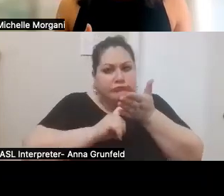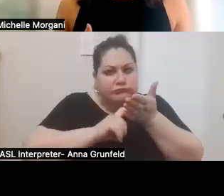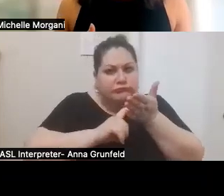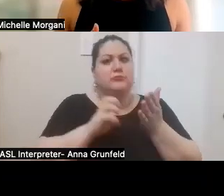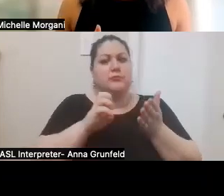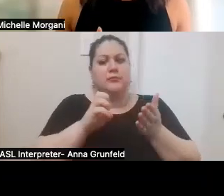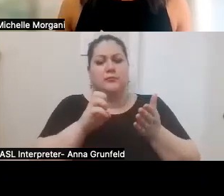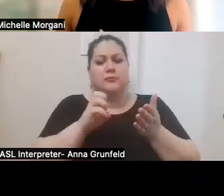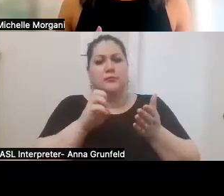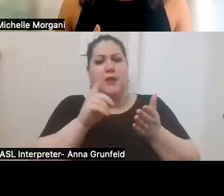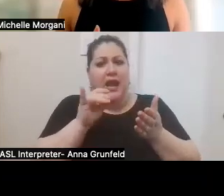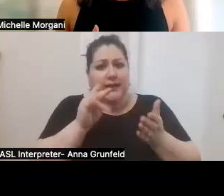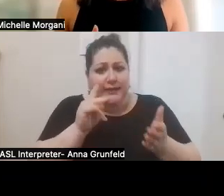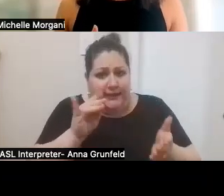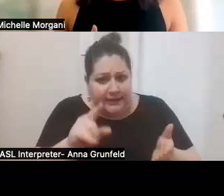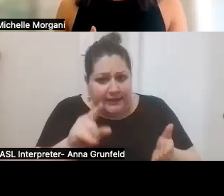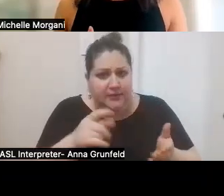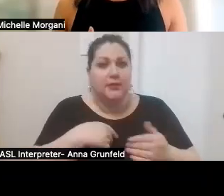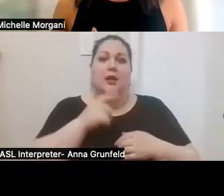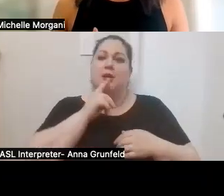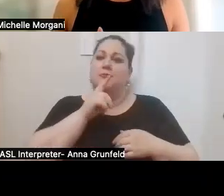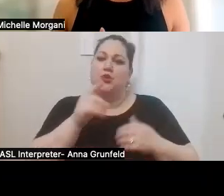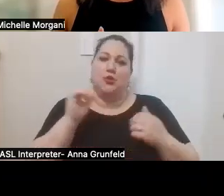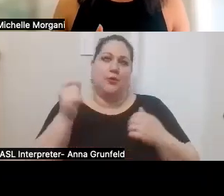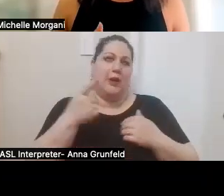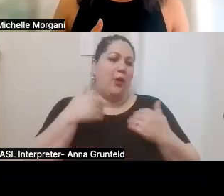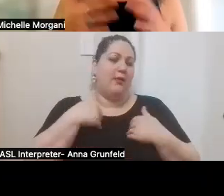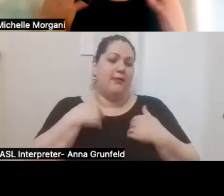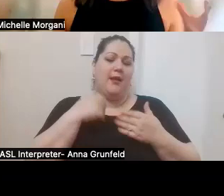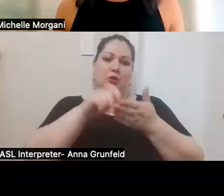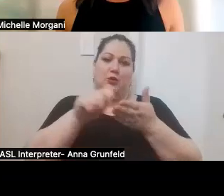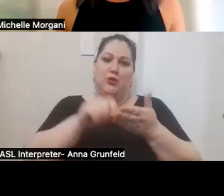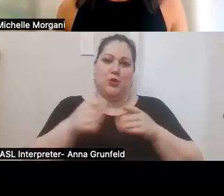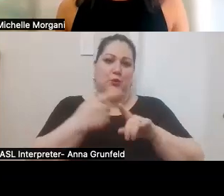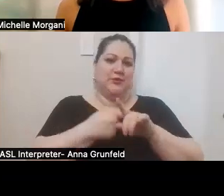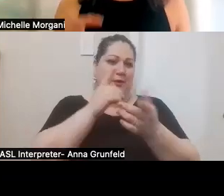I'm sure we've all had notes from our doctor's offices at some point that